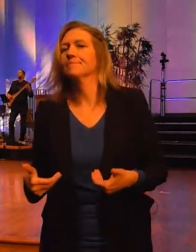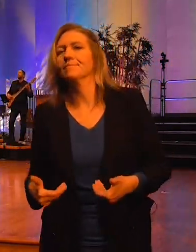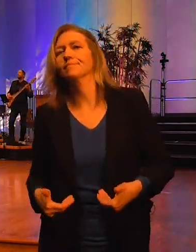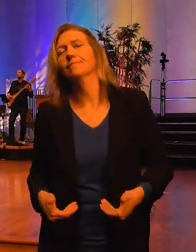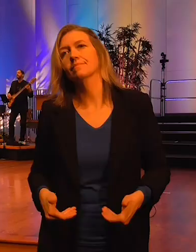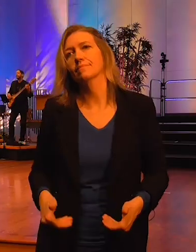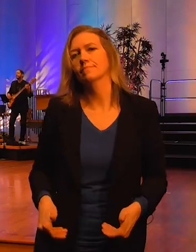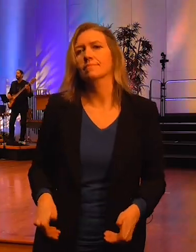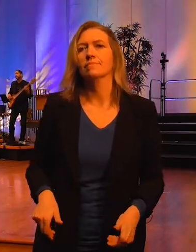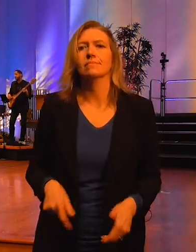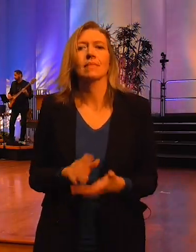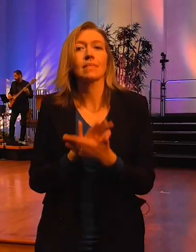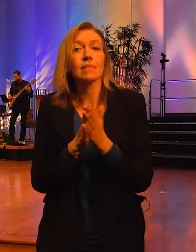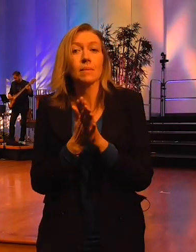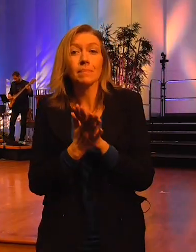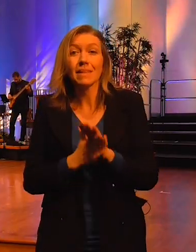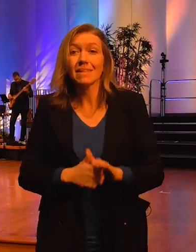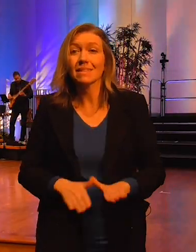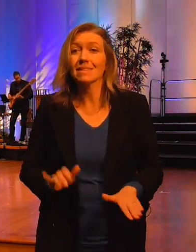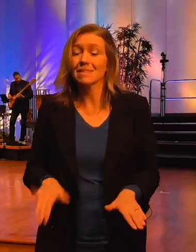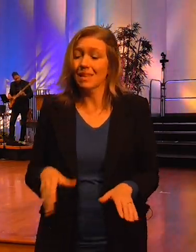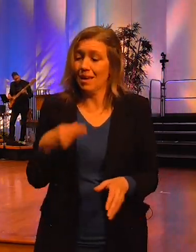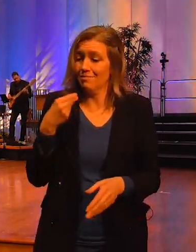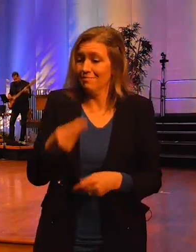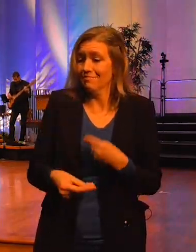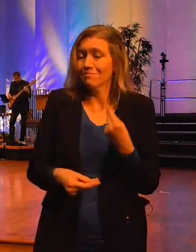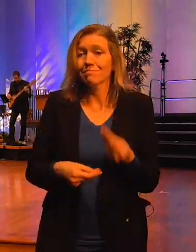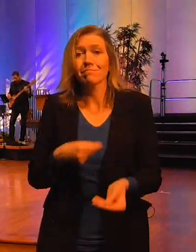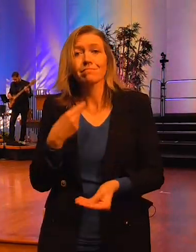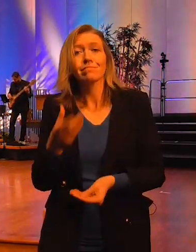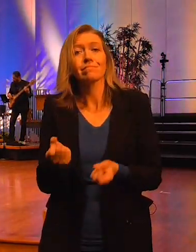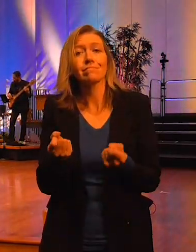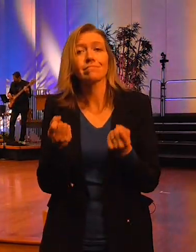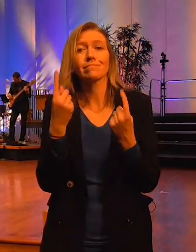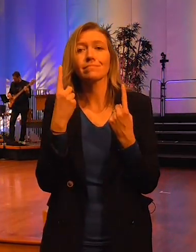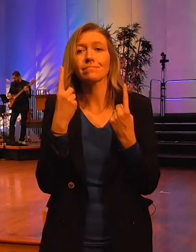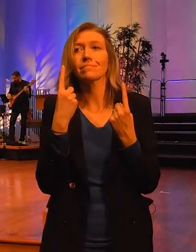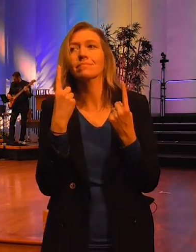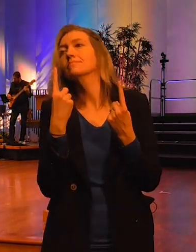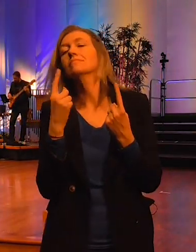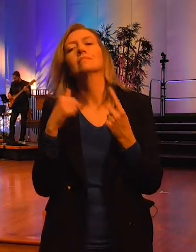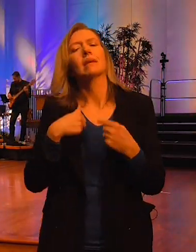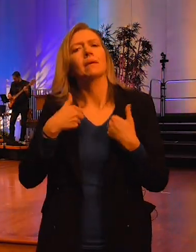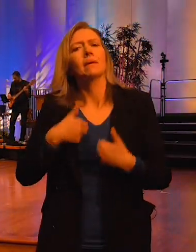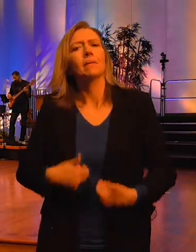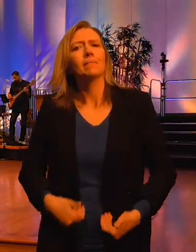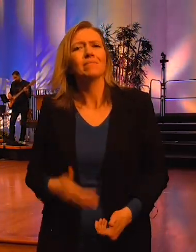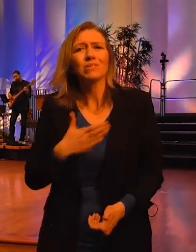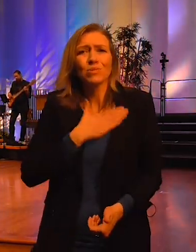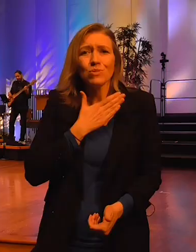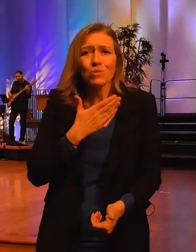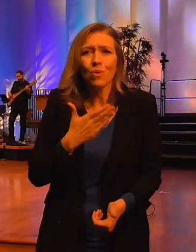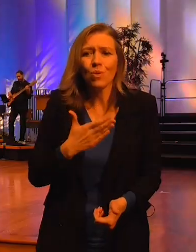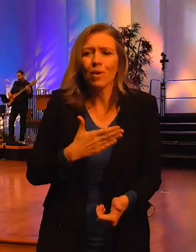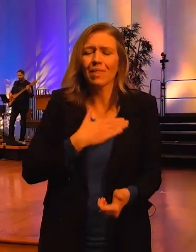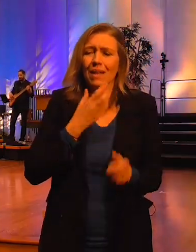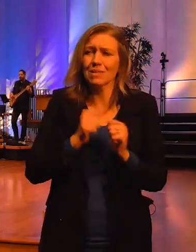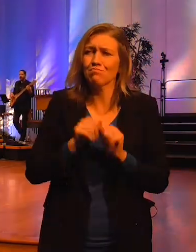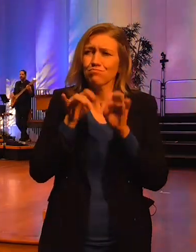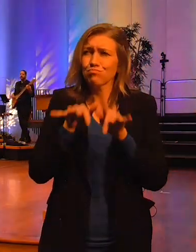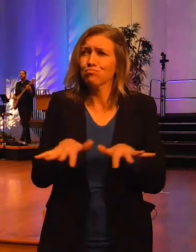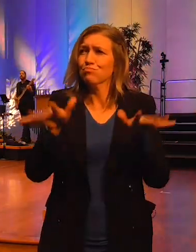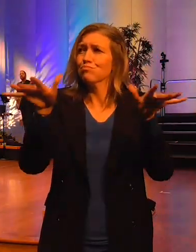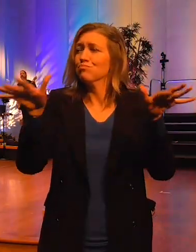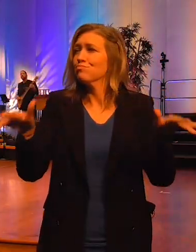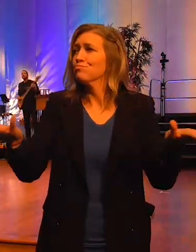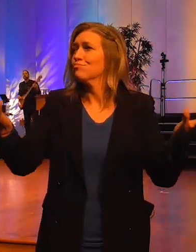theace that passes all understanding I am the joy that's overflowing I am